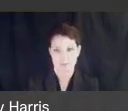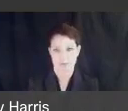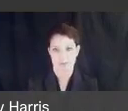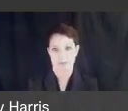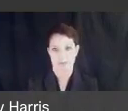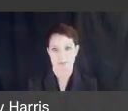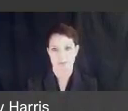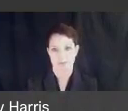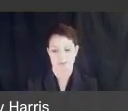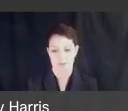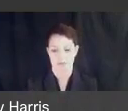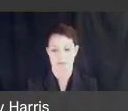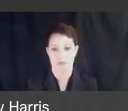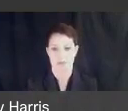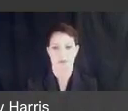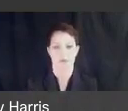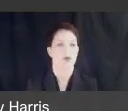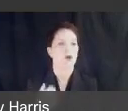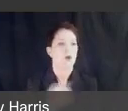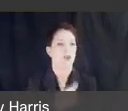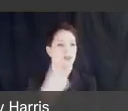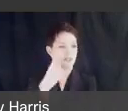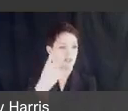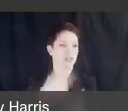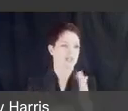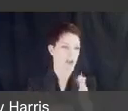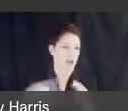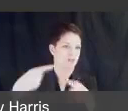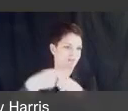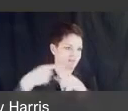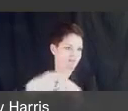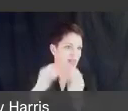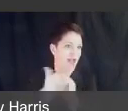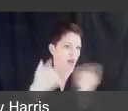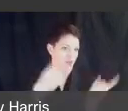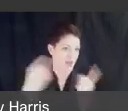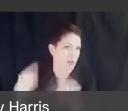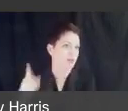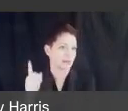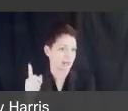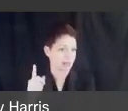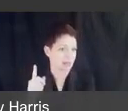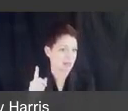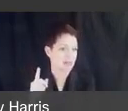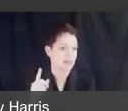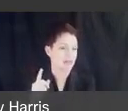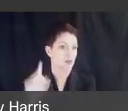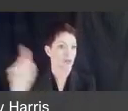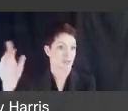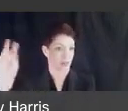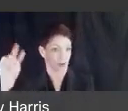[Commissioner Arkoosh] We have seen some differences in terms of how this is being carried out. We saw in the early